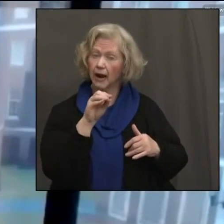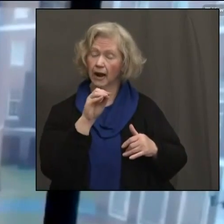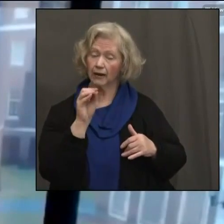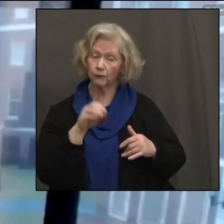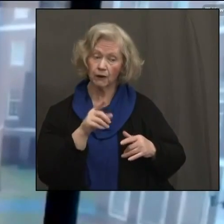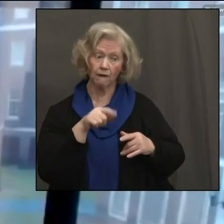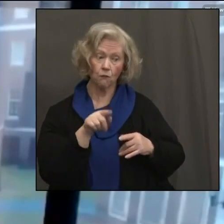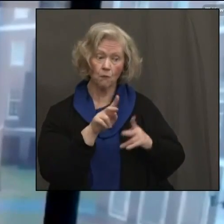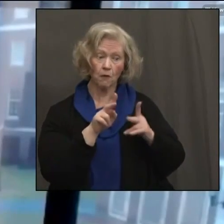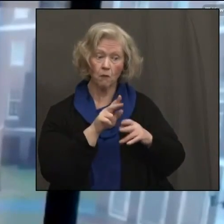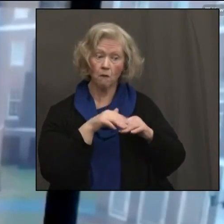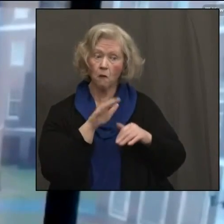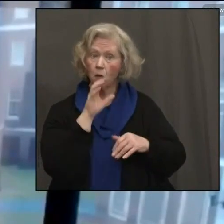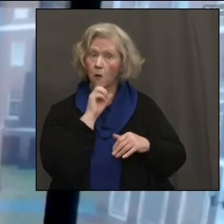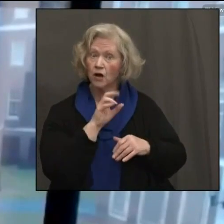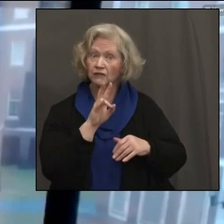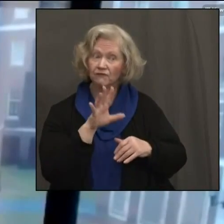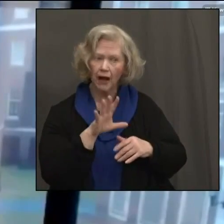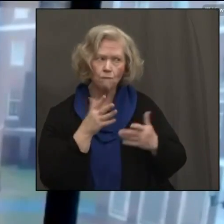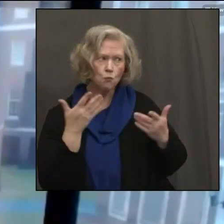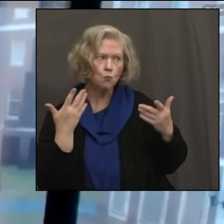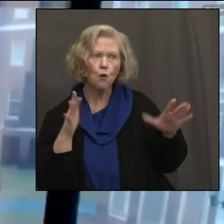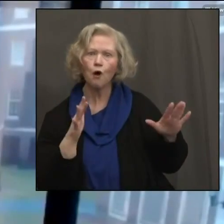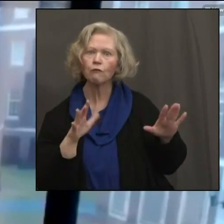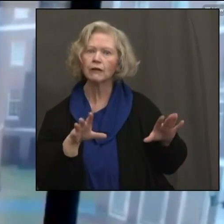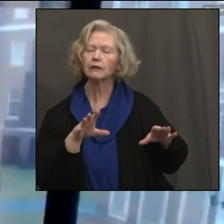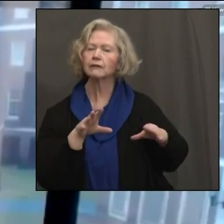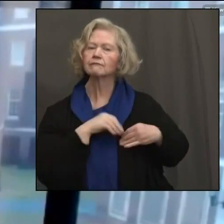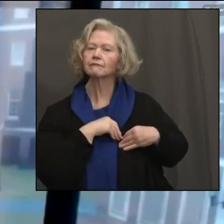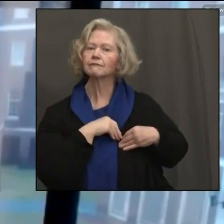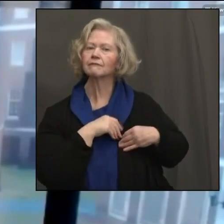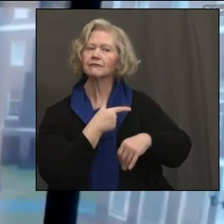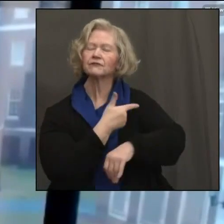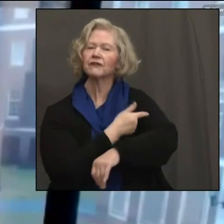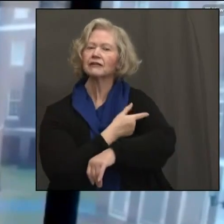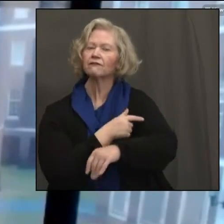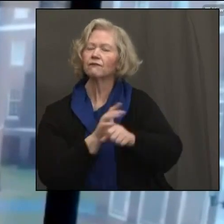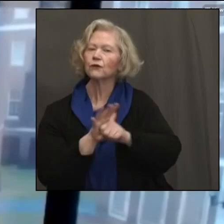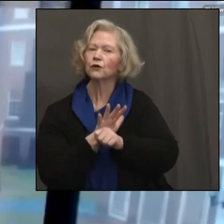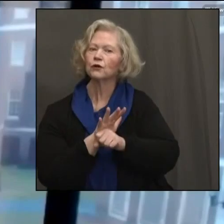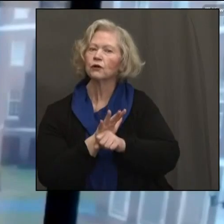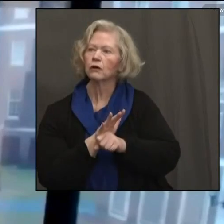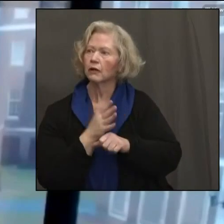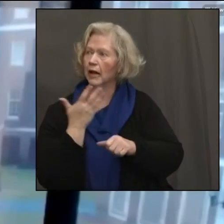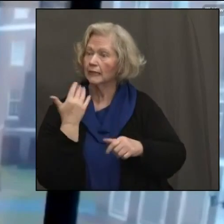FIFT FU AG GROUP WILL BE HEADIG ONL TO FIFT FU AG GROUP WILL BE HEADIG ONL TO SCHEDULE FIFT FU AG GROUP WILL BE HEADIG ONL TO SCHEDULE A HEADIG ONL TO SCHEDULE A HEADIG ONL TO SCHEDULE A VACCIE HEADIG ONL TO SCHEDULE A VACCIE APPOTMT HEADIG ONL TO SCHEDULE A VACCIE APPOTMT AND HEADIG ONL TO SCHEDULE A VACCIE APPOTMT AND THIS VACCIE APPOTMT AND THIS VACCIE APPOTMT AND THIS FAR VACCIE APPOTMT AND THIS FAR EXCEEDED VACCIE APPOTMT AND THIS FAR EXCEEDED MY VACCIE APPOTMT AND THIS FAR EXCEEDED MY EXPECTATIO FAR EXCEEDED MY EXPECTATIO FAR EXCEEDED MY EXPECTATIO THAT FAR EXCEEDED MY EXPECTATIO THAT 80 FAR EXCEEDED MY EXPECTATIO THAT 80 PERCENT FAR EXCEEDED MY EXPECTATIO THAT 80 PERCENT OF FAR EXCEEDED MY EXPECTATIO THAT 80 PERCENT OF THE THAT 80 PERCENT OF THE THAT 80 PERCENT OF THE POPUL